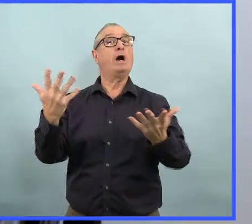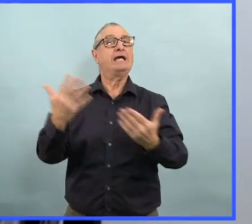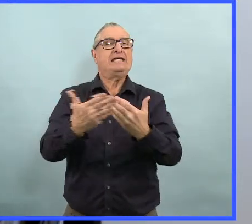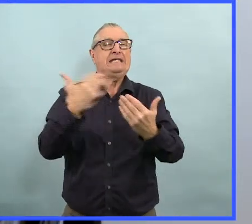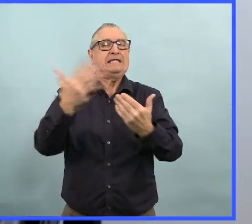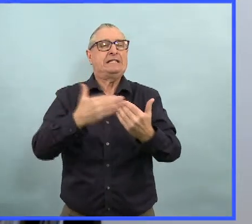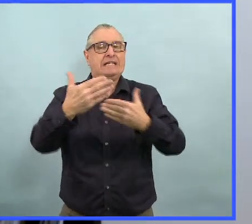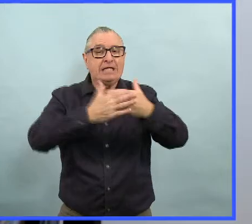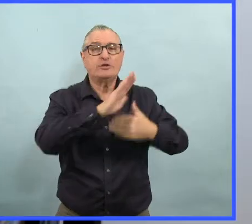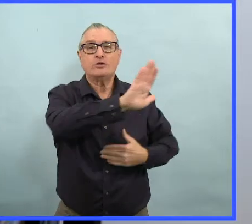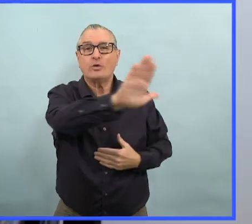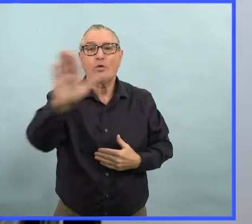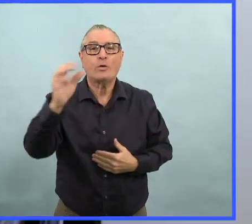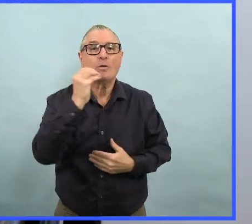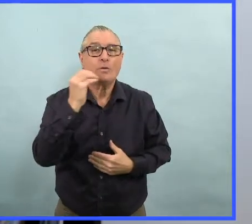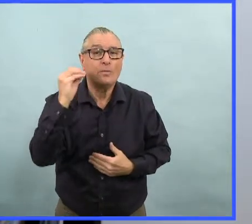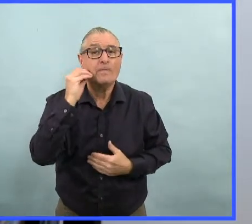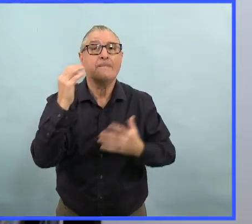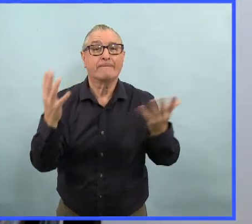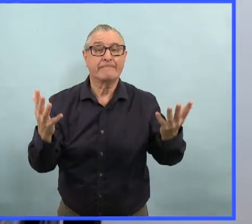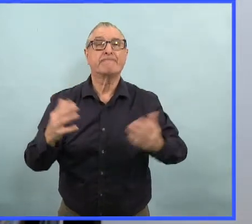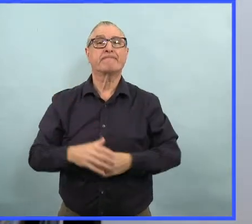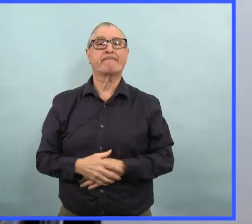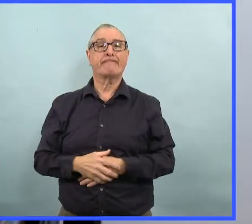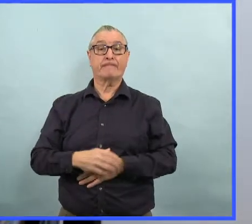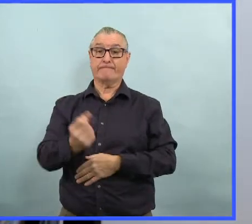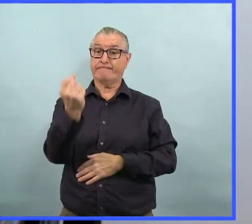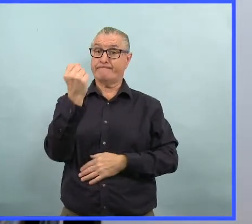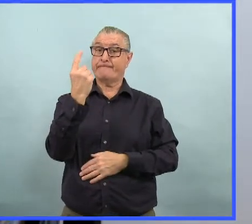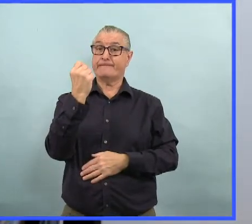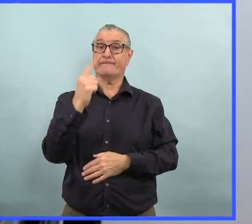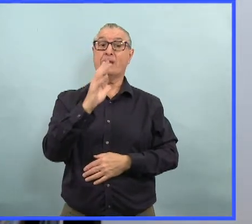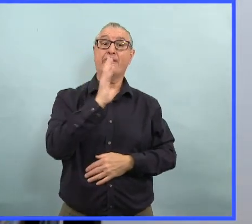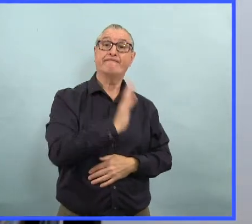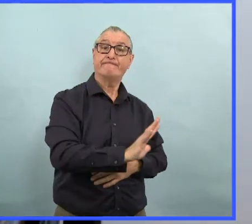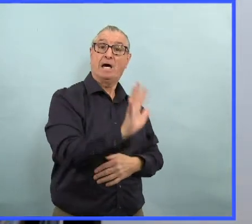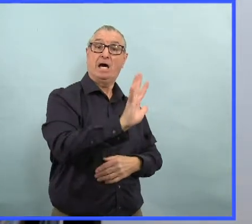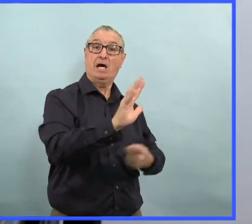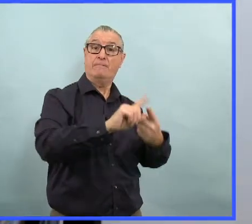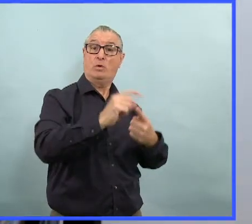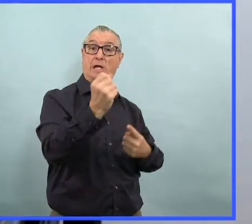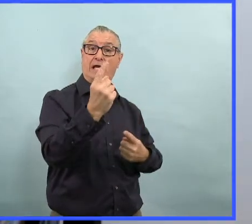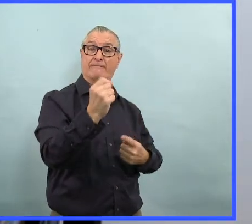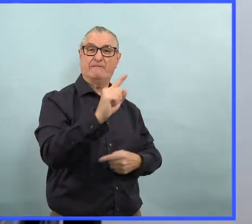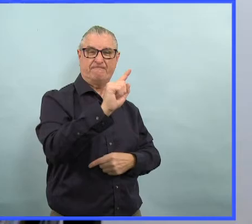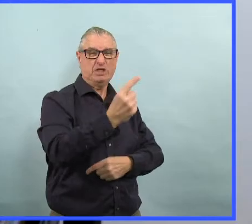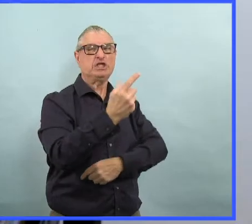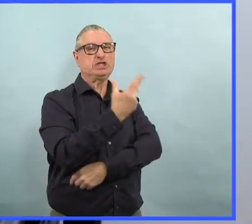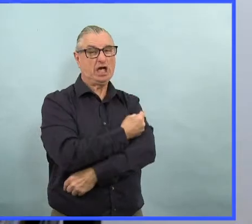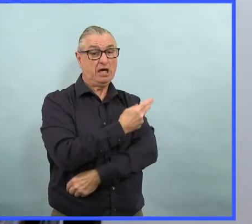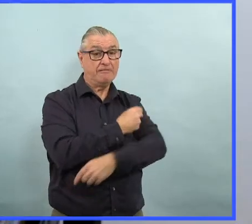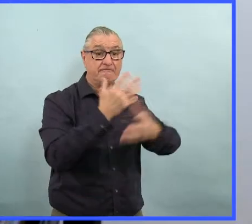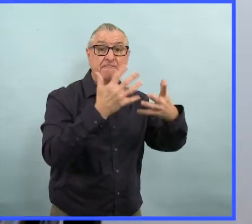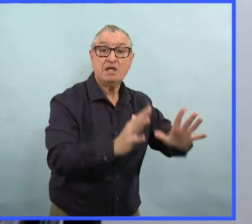11 gets underway this week so if your child was immunized against copenhagen eight weeks ago